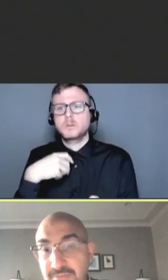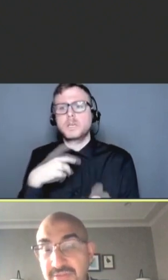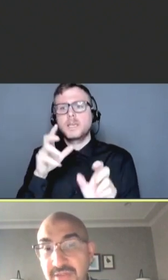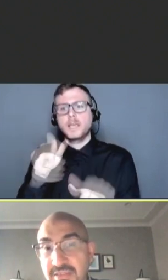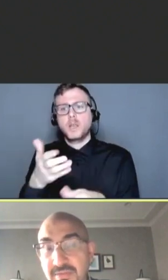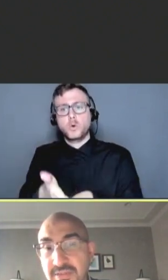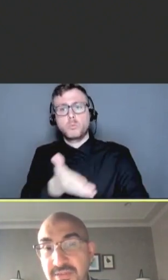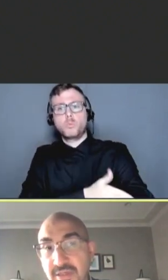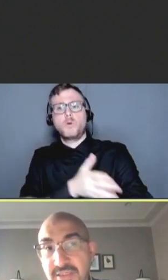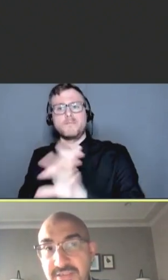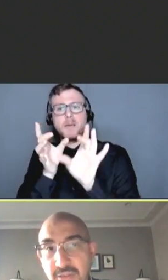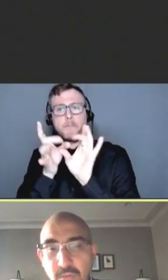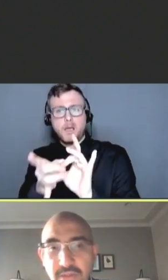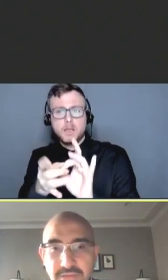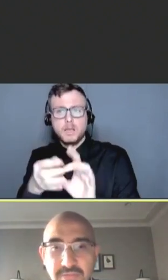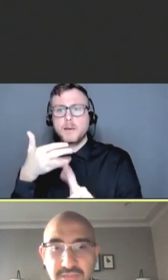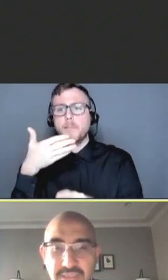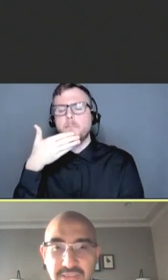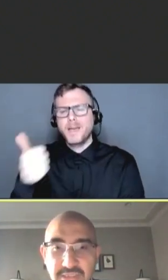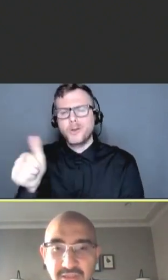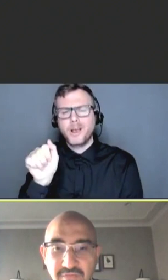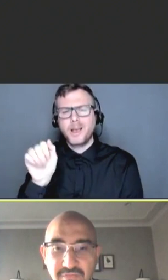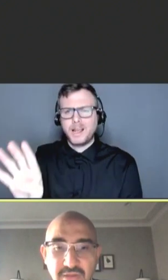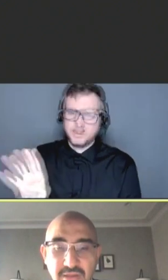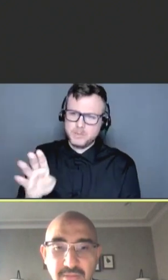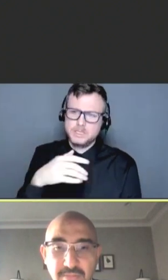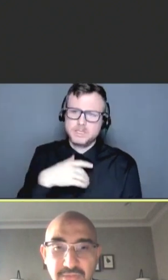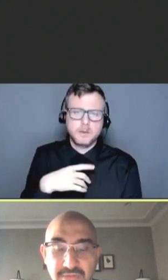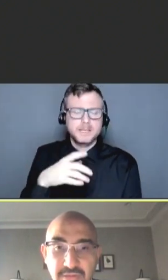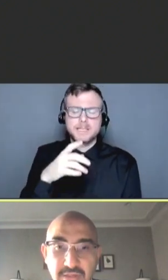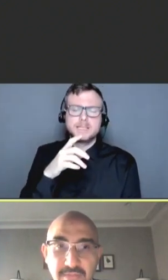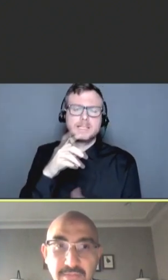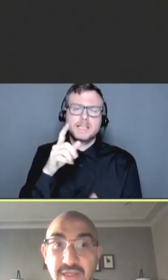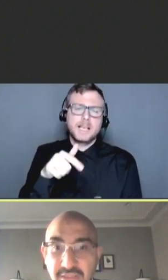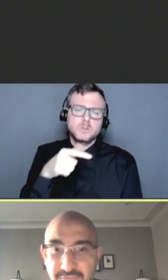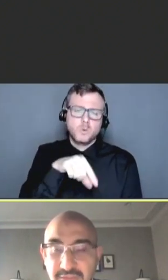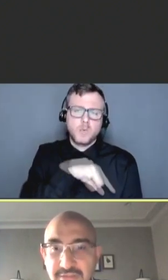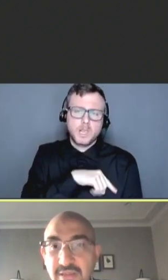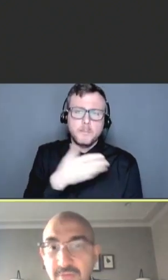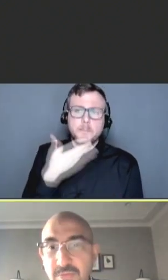get a much better antibody. Are less in quality, but actually have better one affinity. And also we